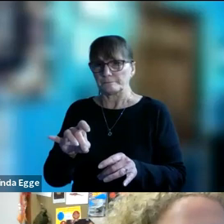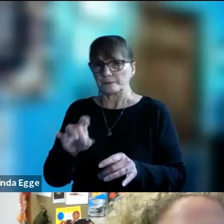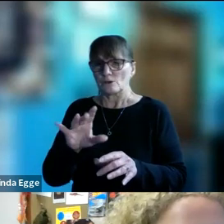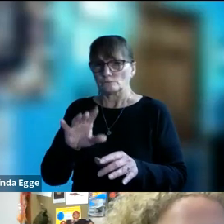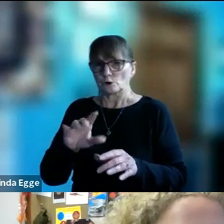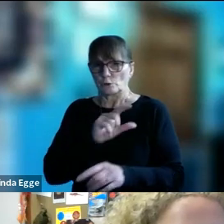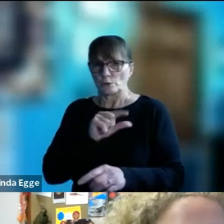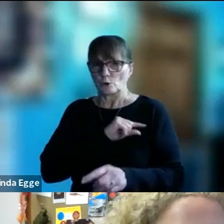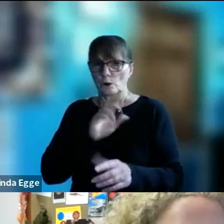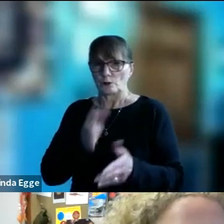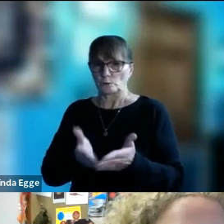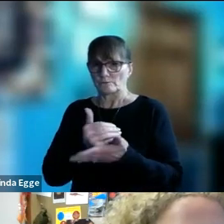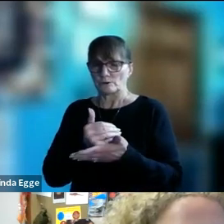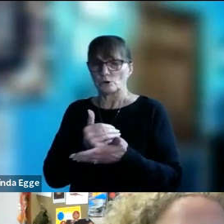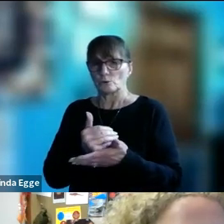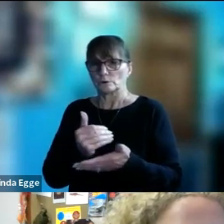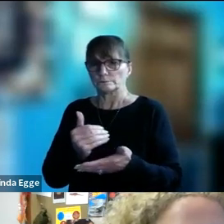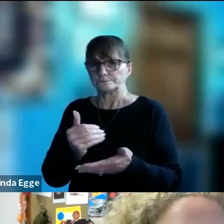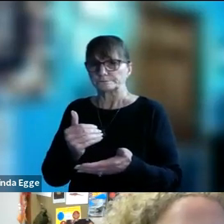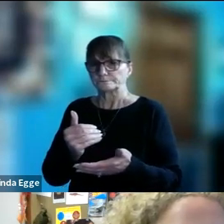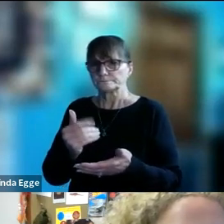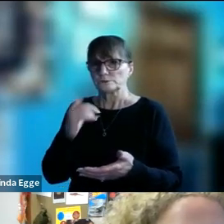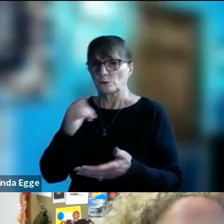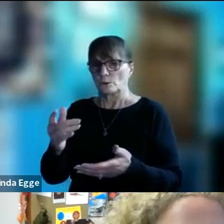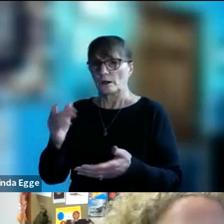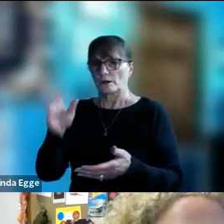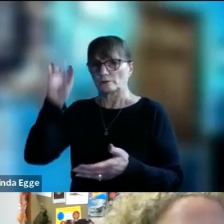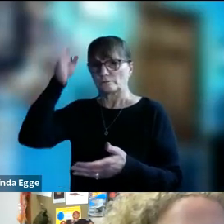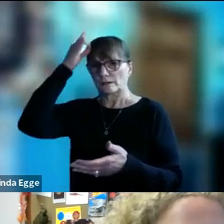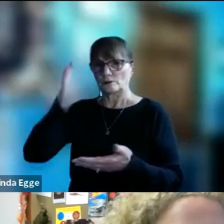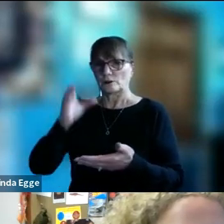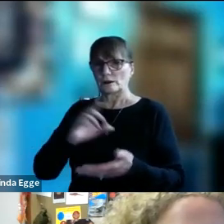So we wanna know if the federal quality review picks it up.